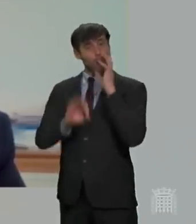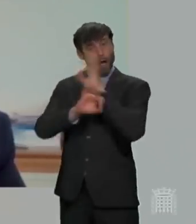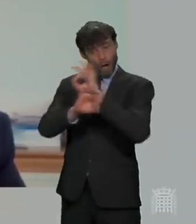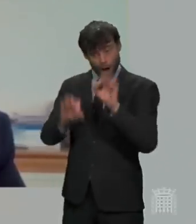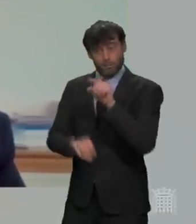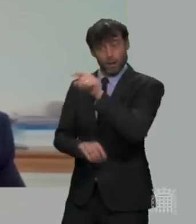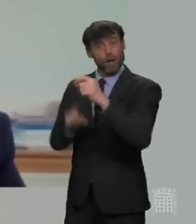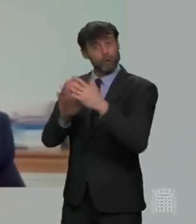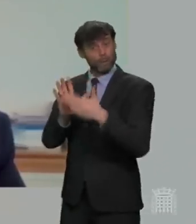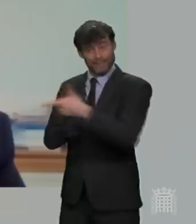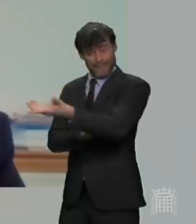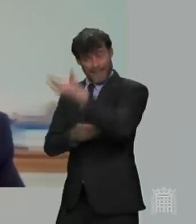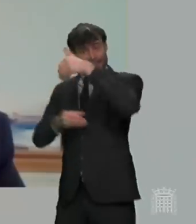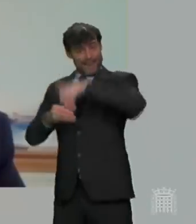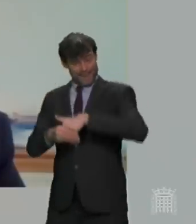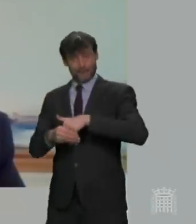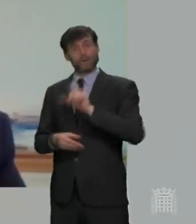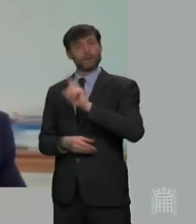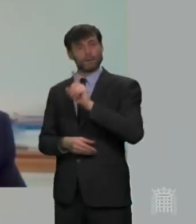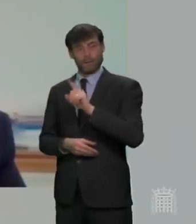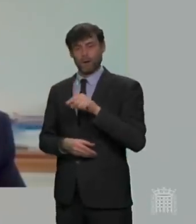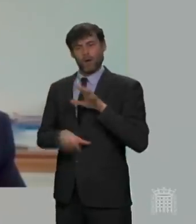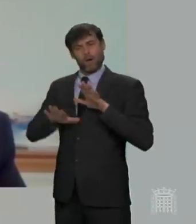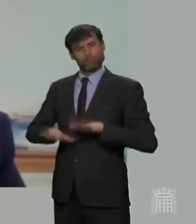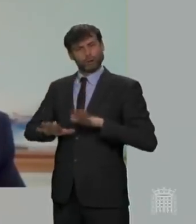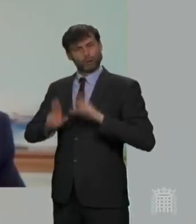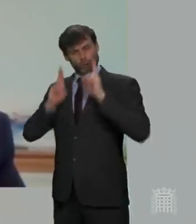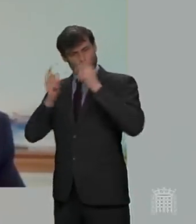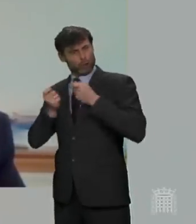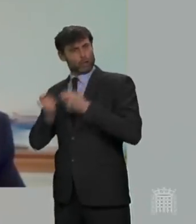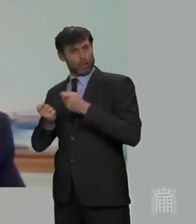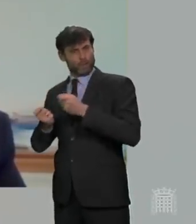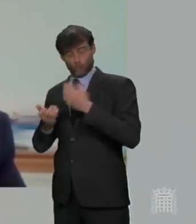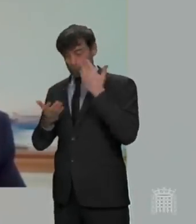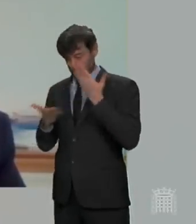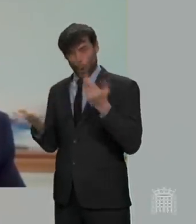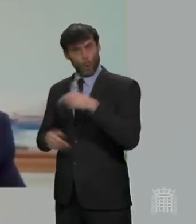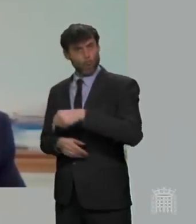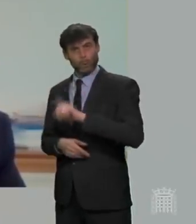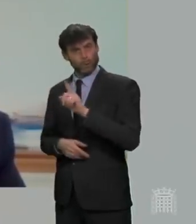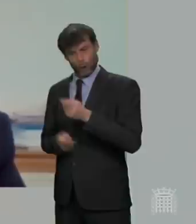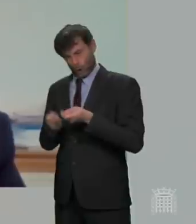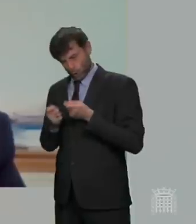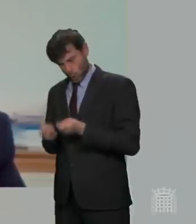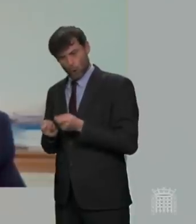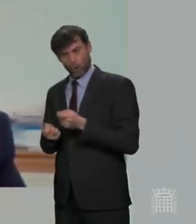to join a fantastic British chef to show us how easy it is to prepare and cook a dish